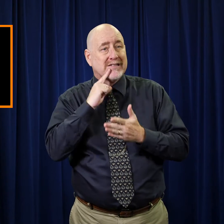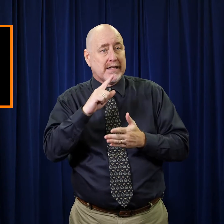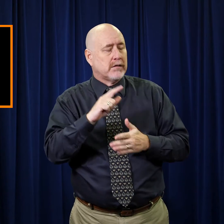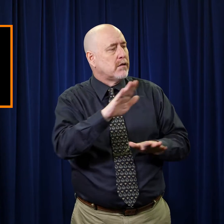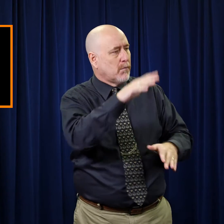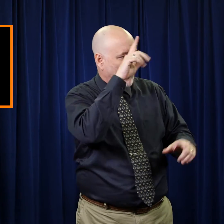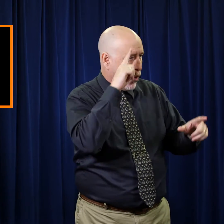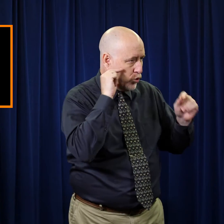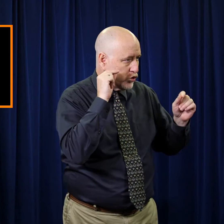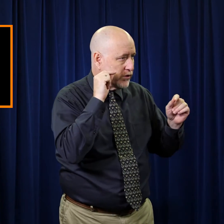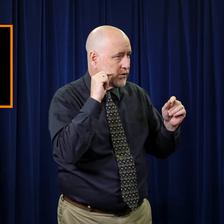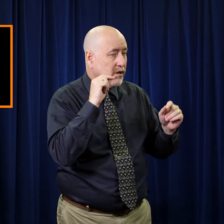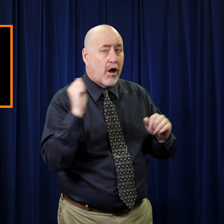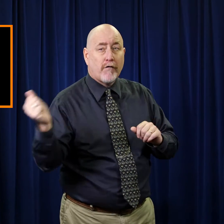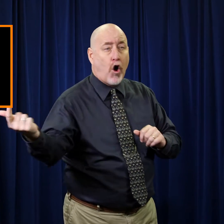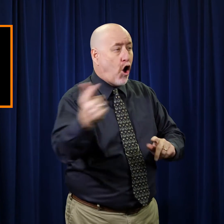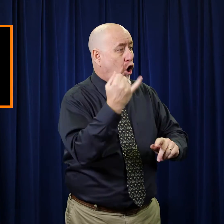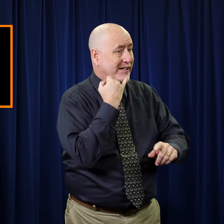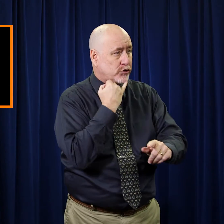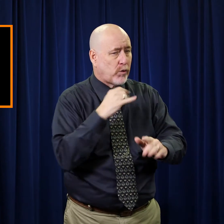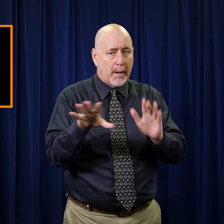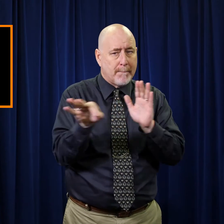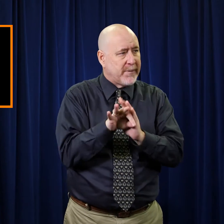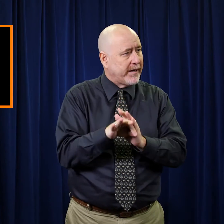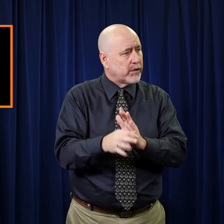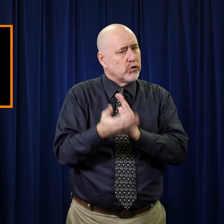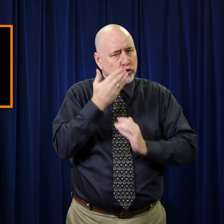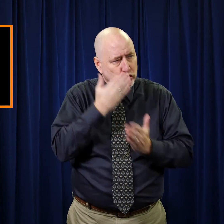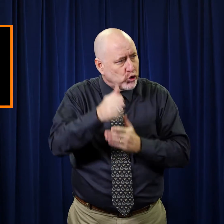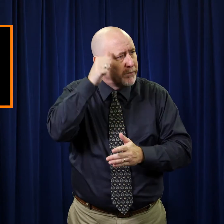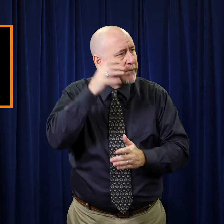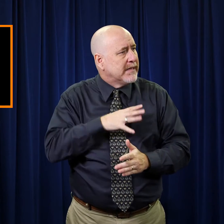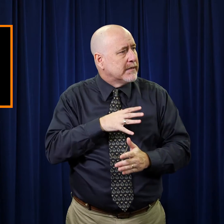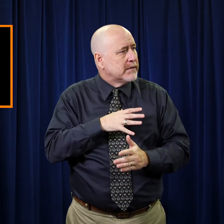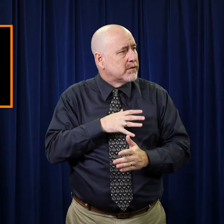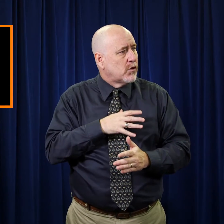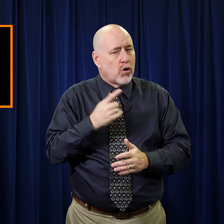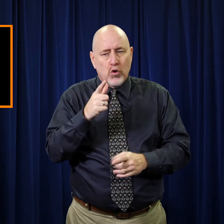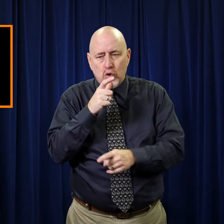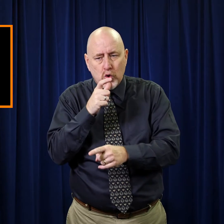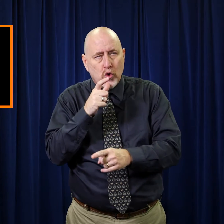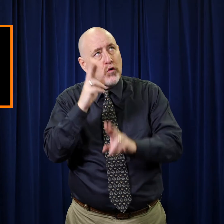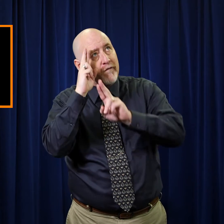I want you to provide of all the people able men—good men. Find good men.